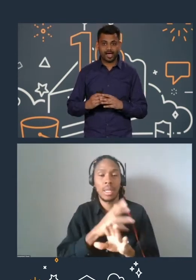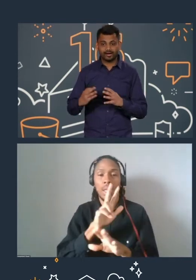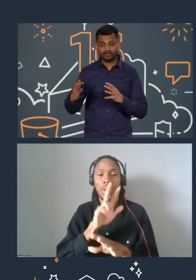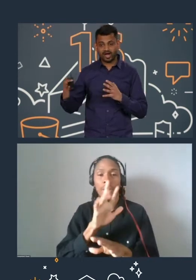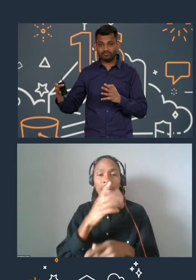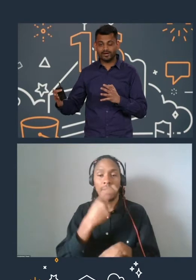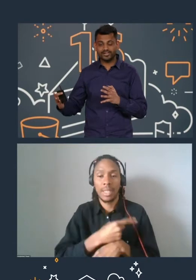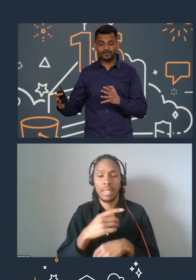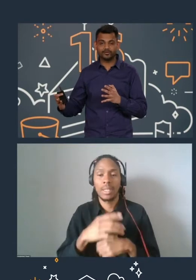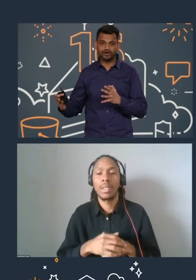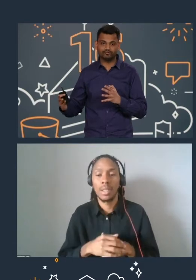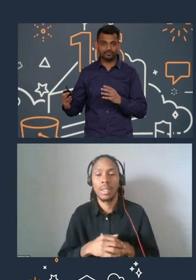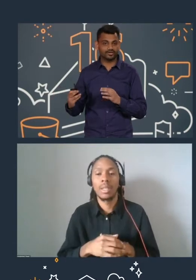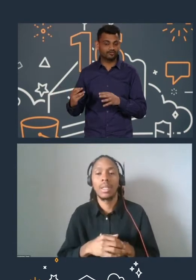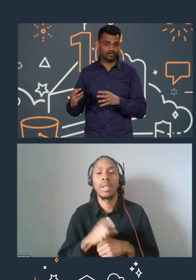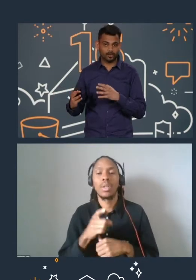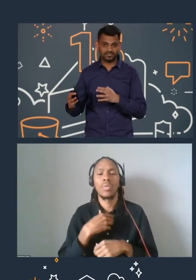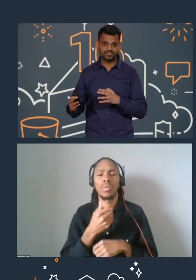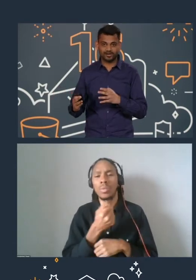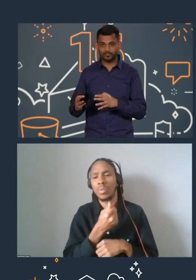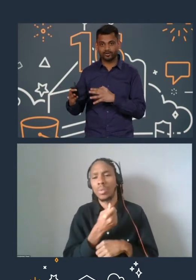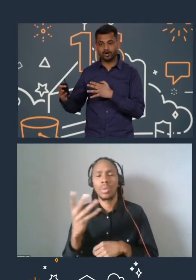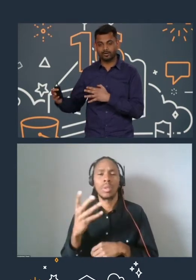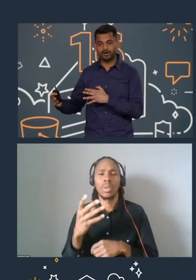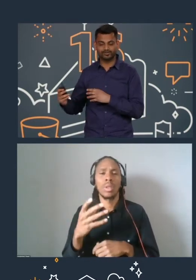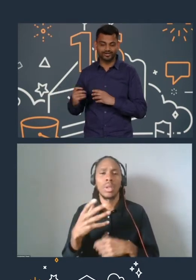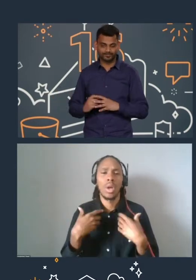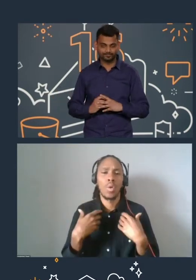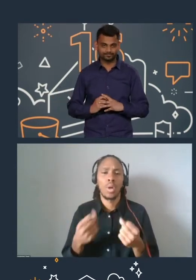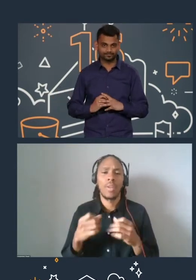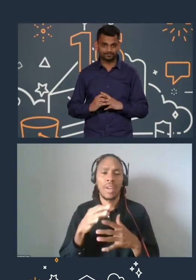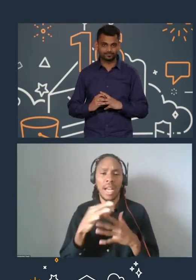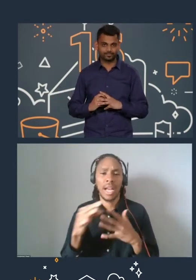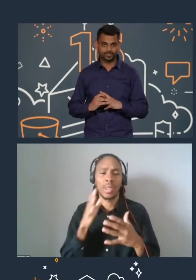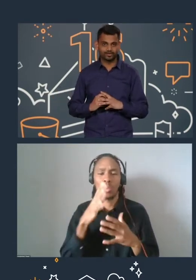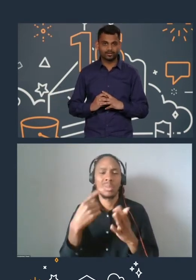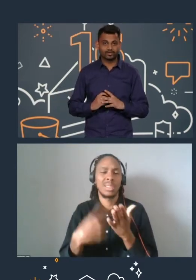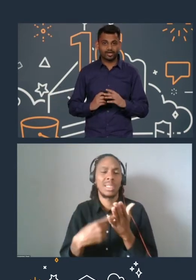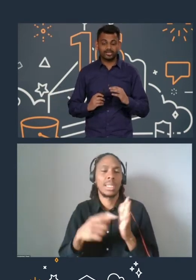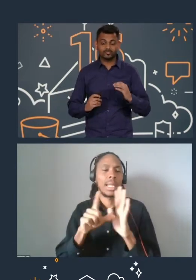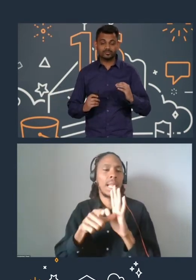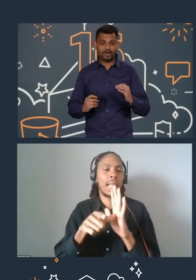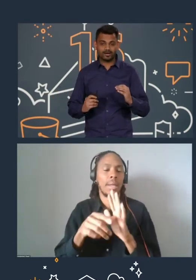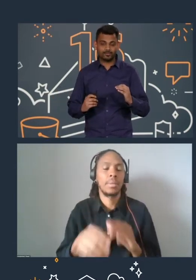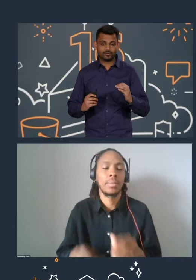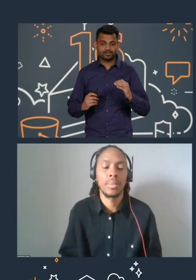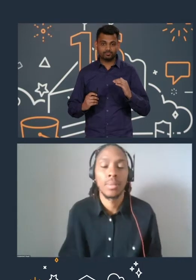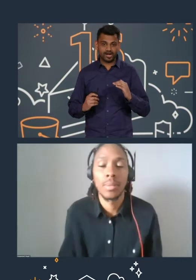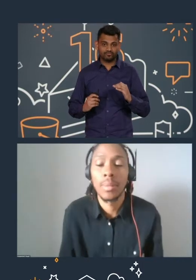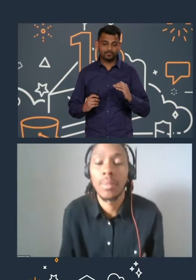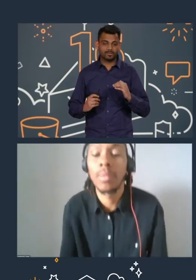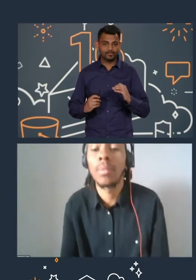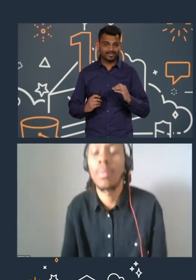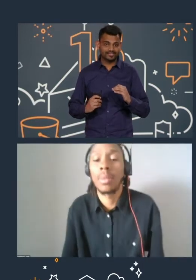and you have a multitude of recovery options that I'm gonna talk about later. And using backup platform capabilities,